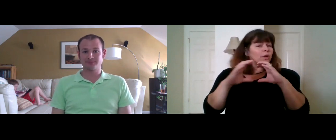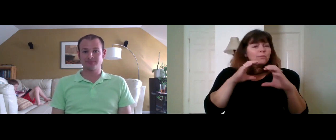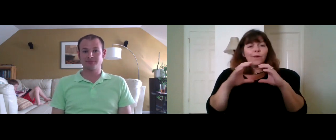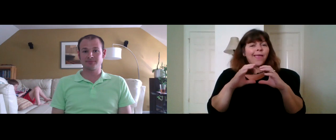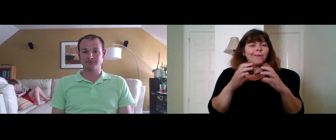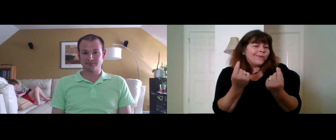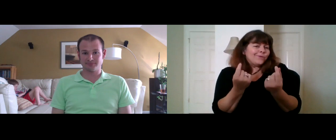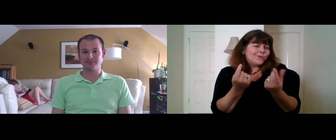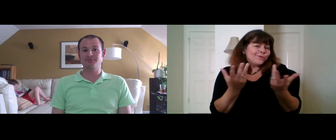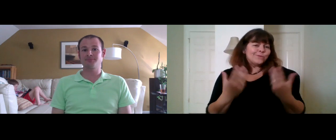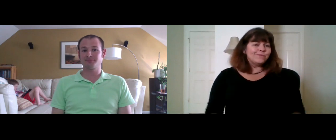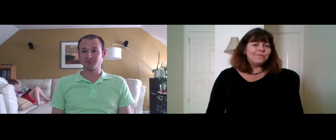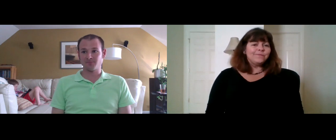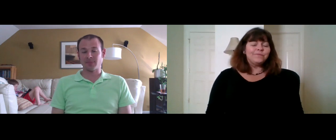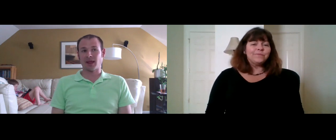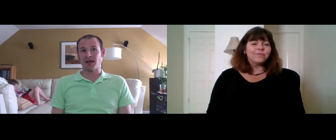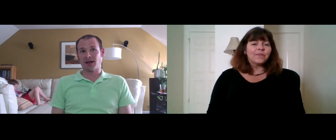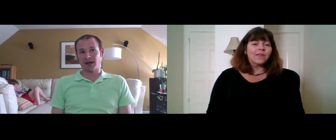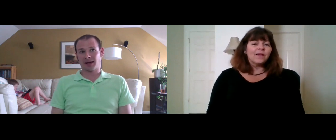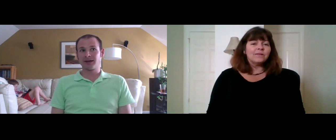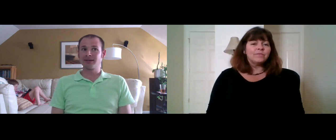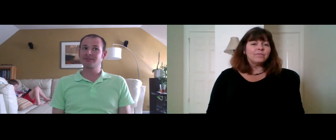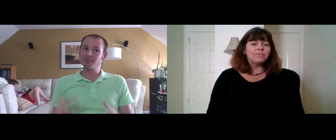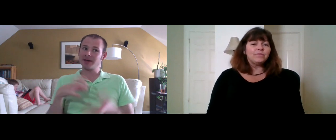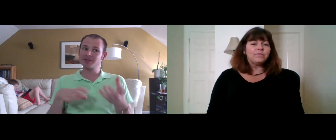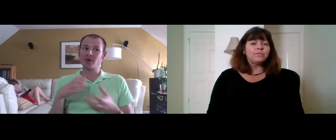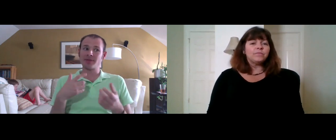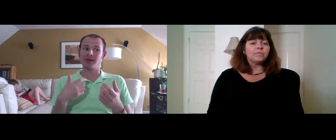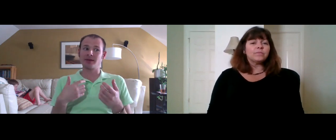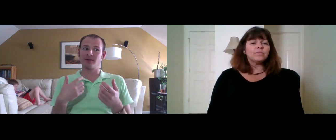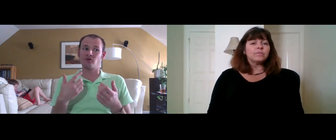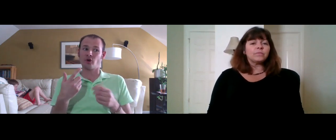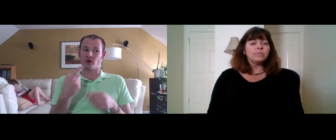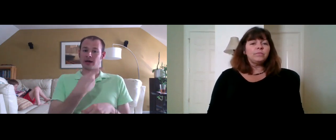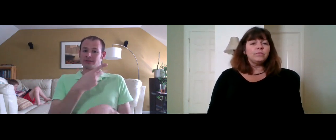you and your partner, when you communicate, what do you do?